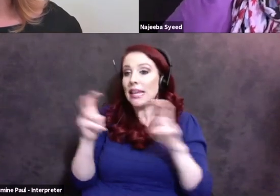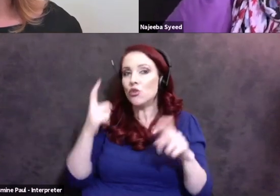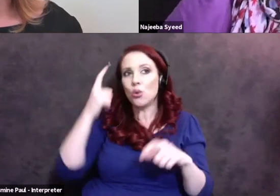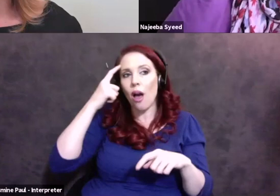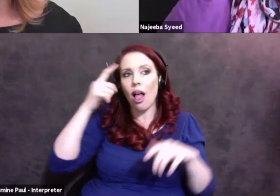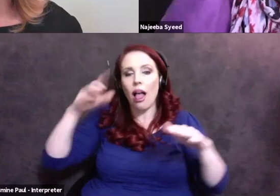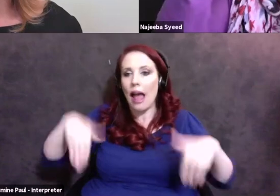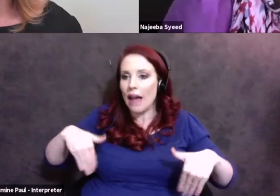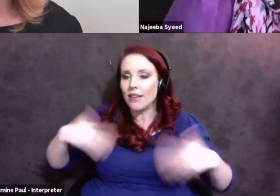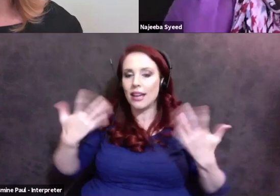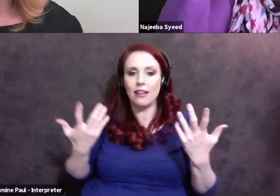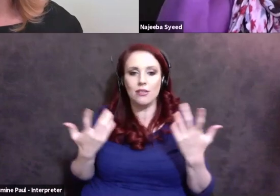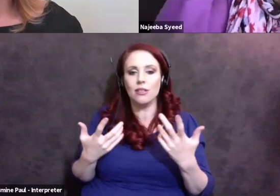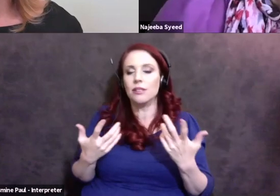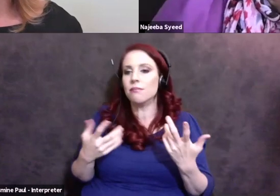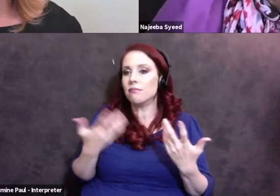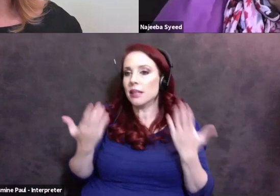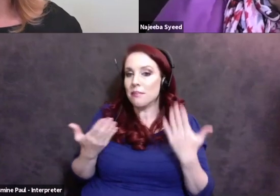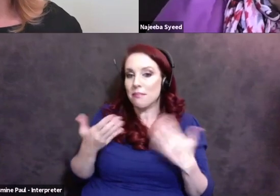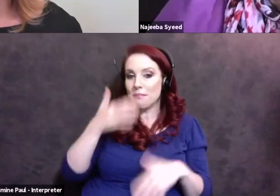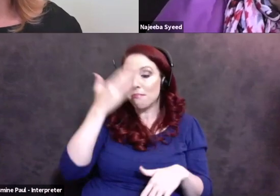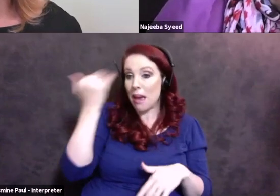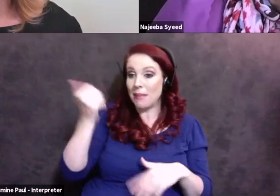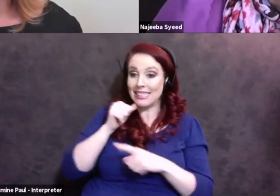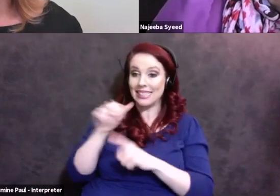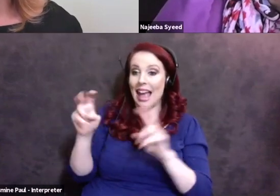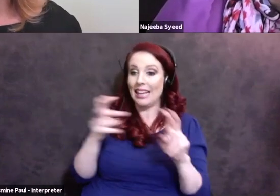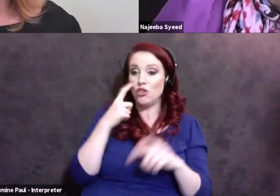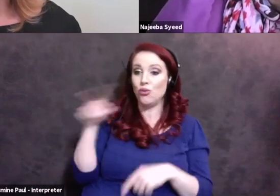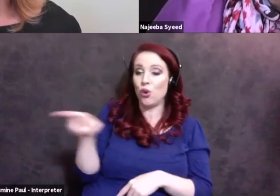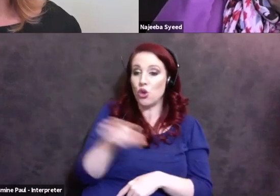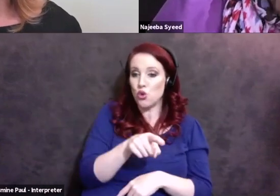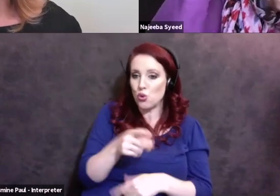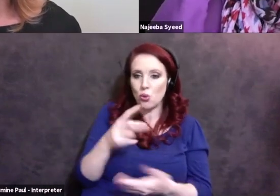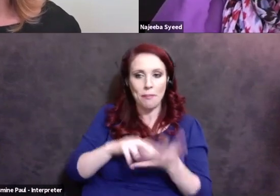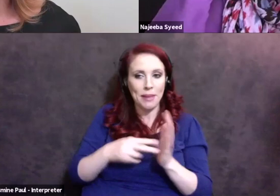Just because it is not an issue for you doesn't mean it is not an issue for others.